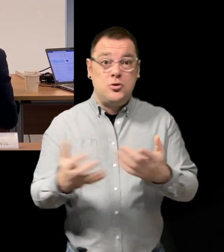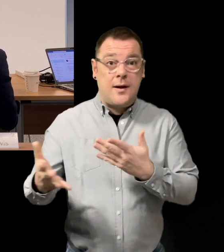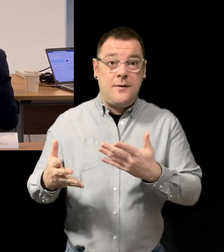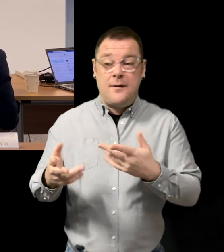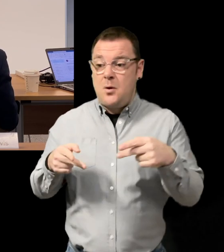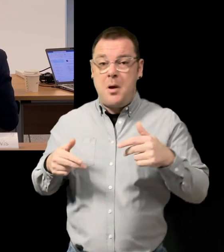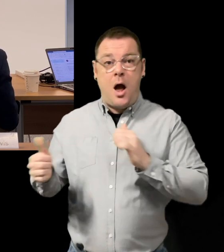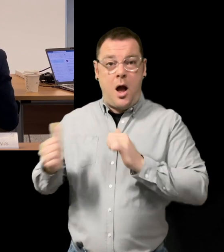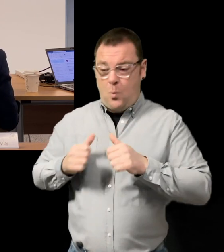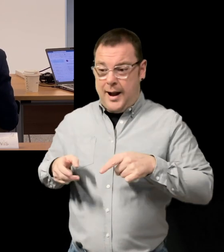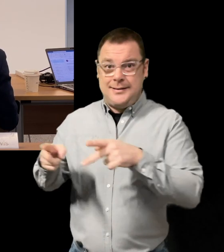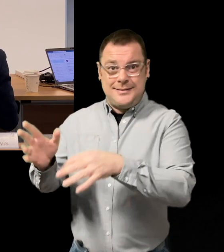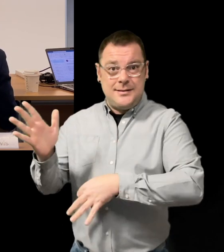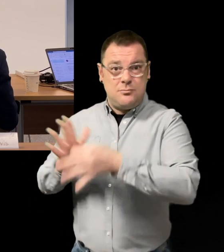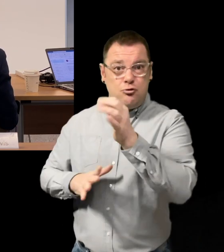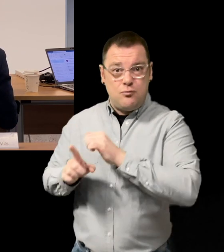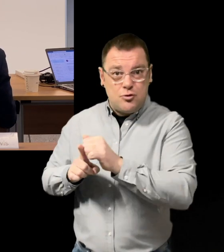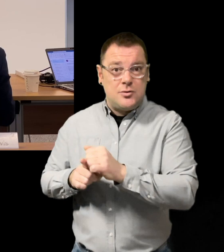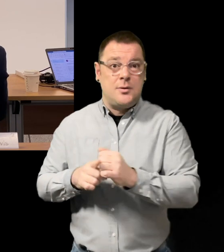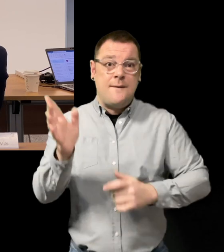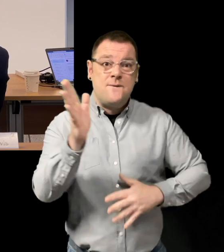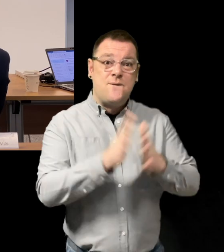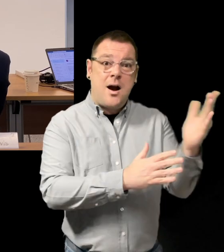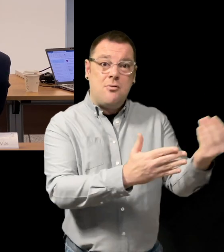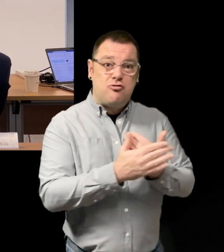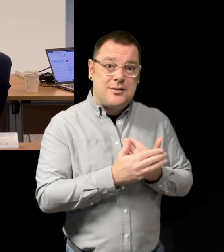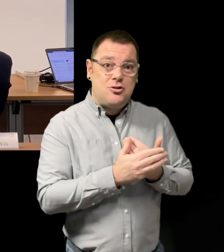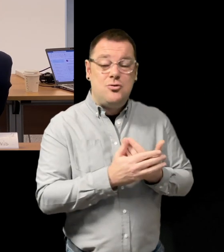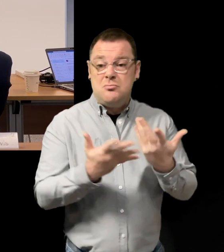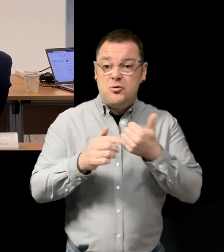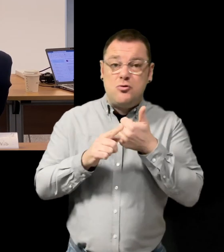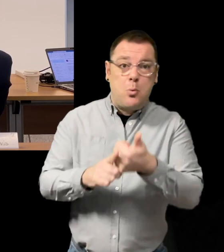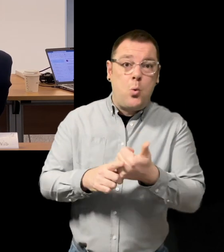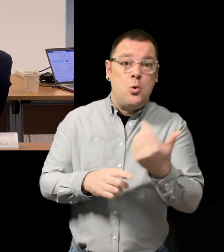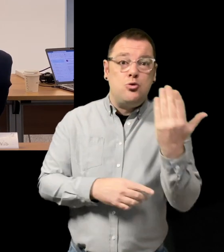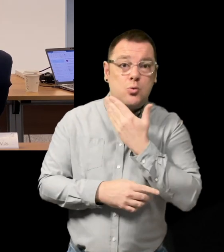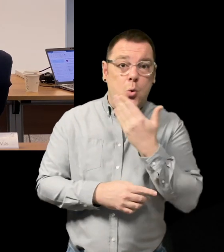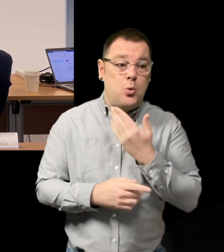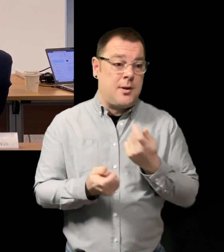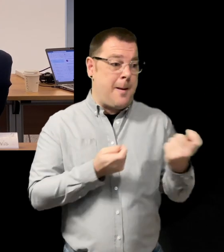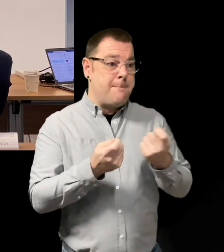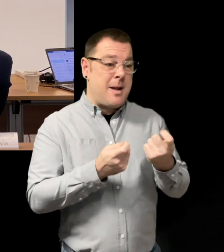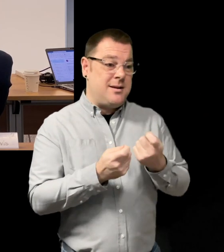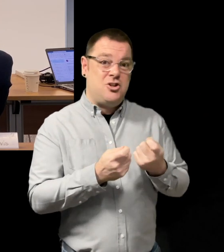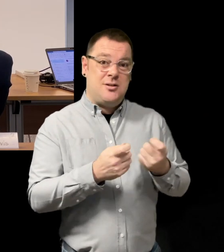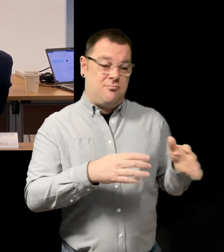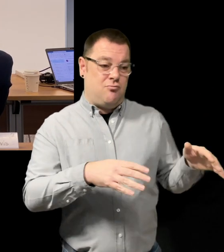From highways improvements to Surrey Fire and Rescue Service, from supporting schools to managing our countryside.